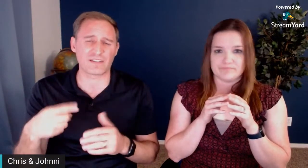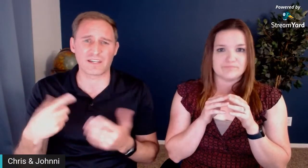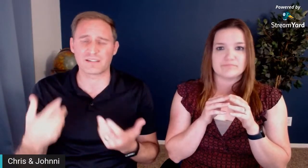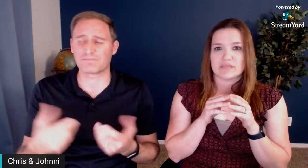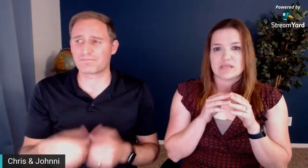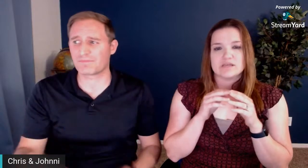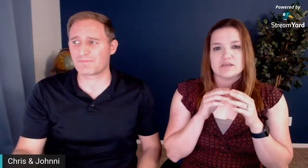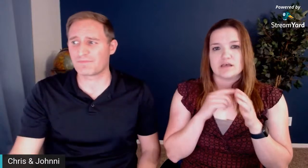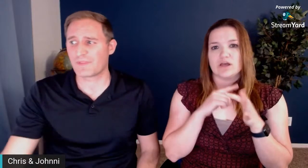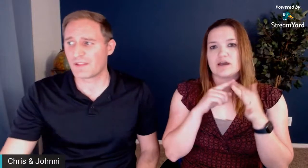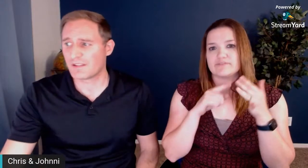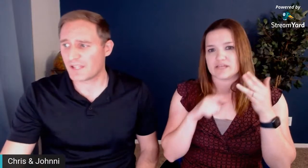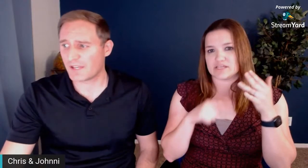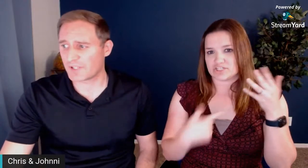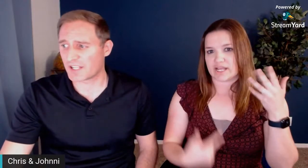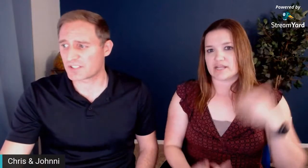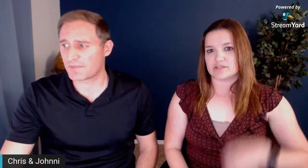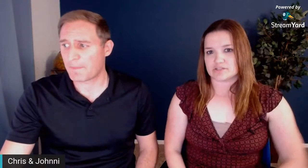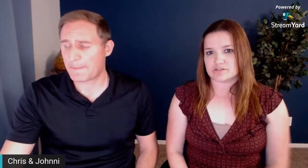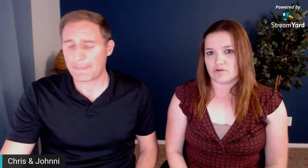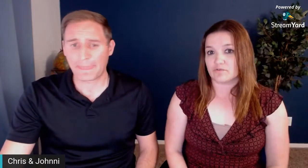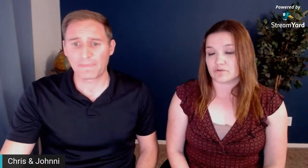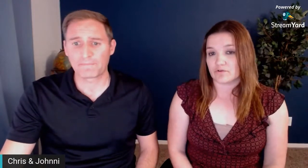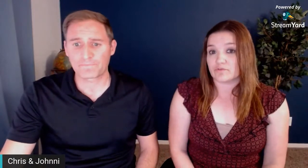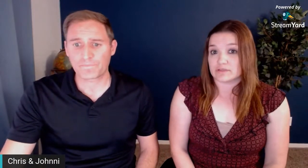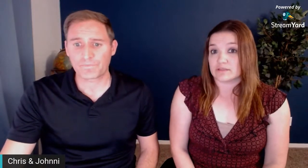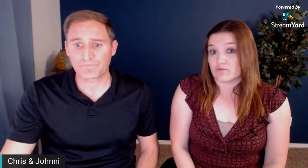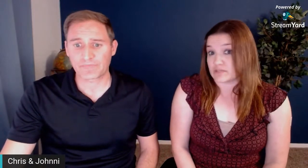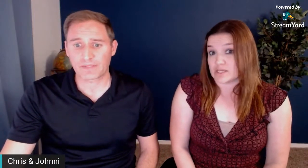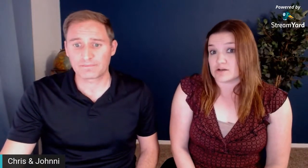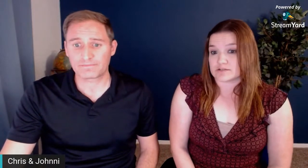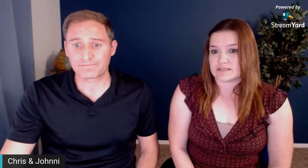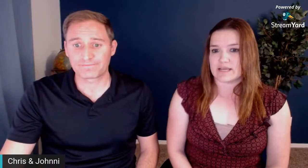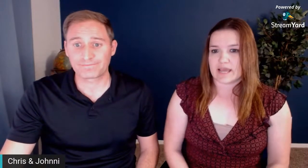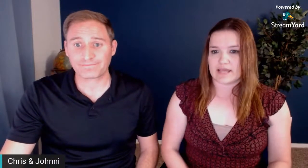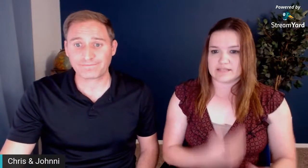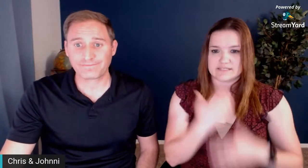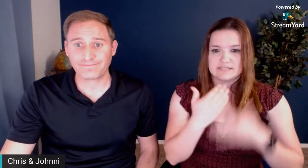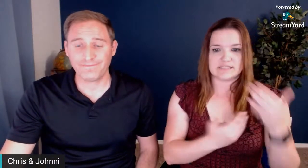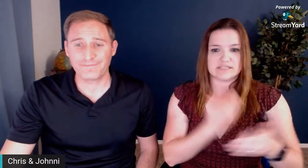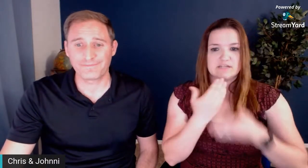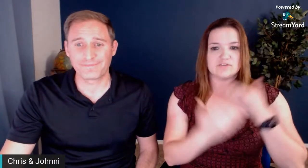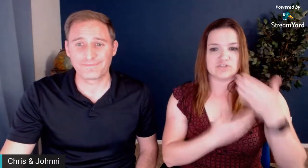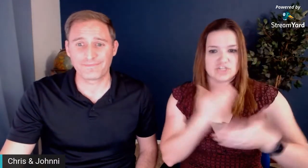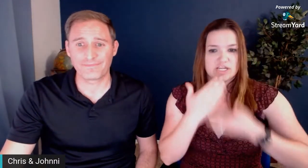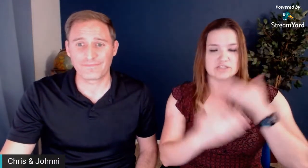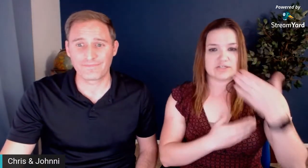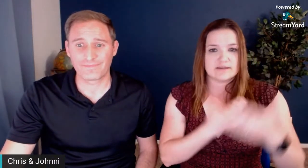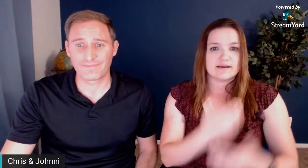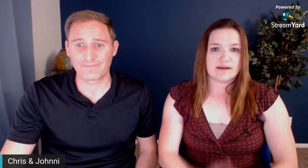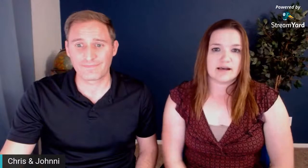um a lot of it has changed over over the over the years and it's going to continue to change um